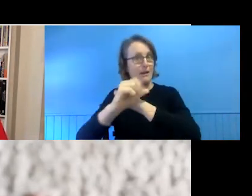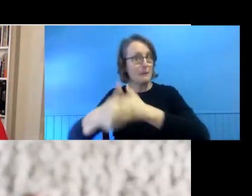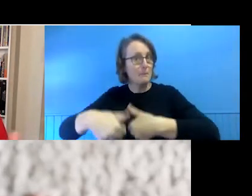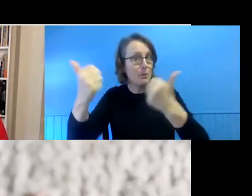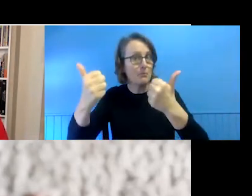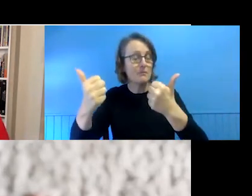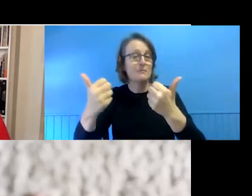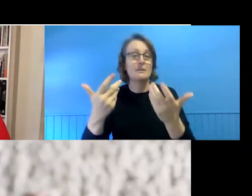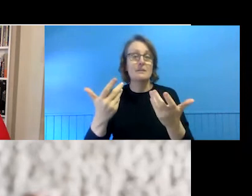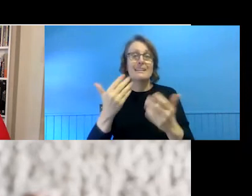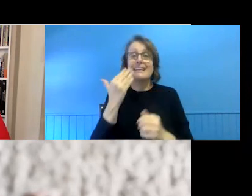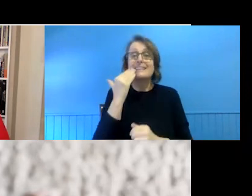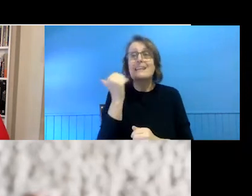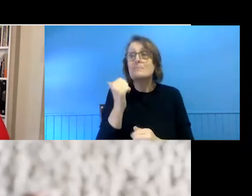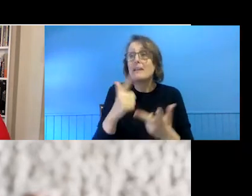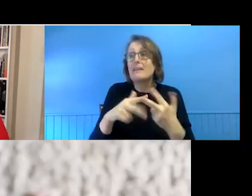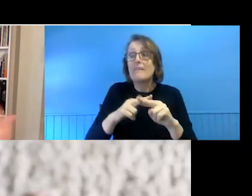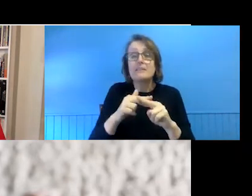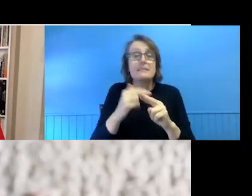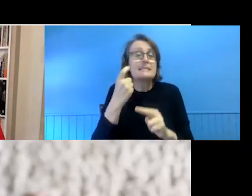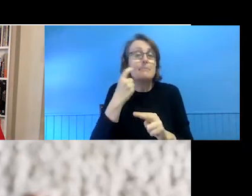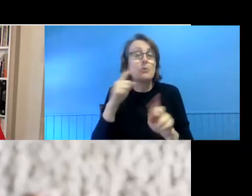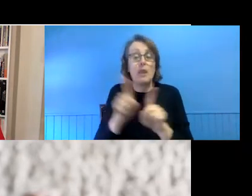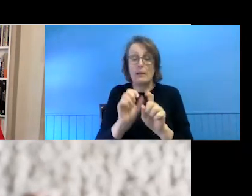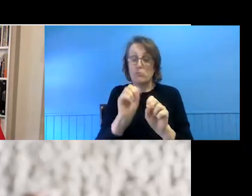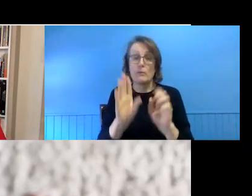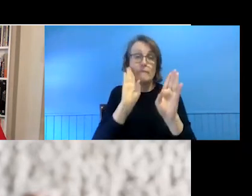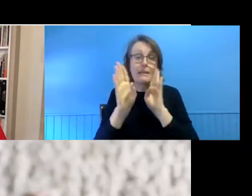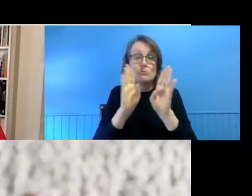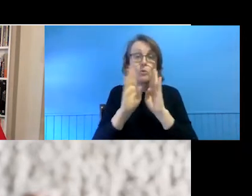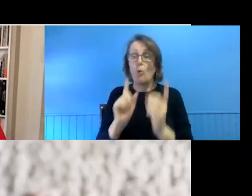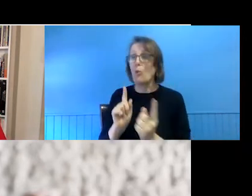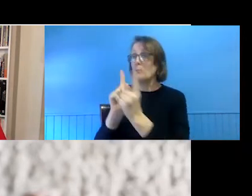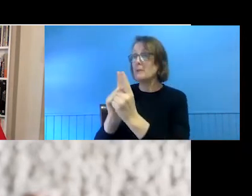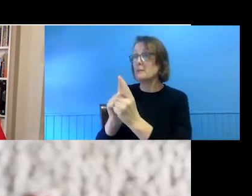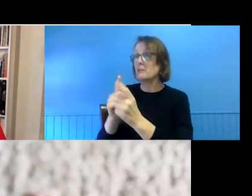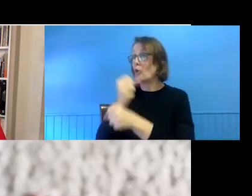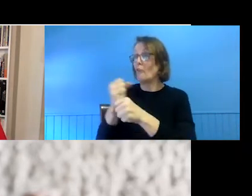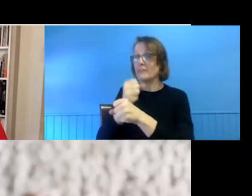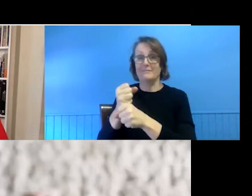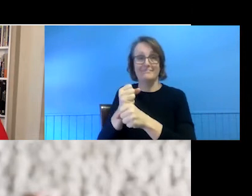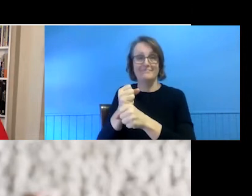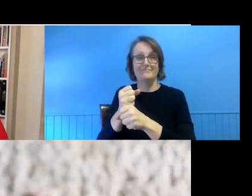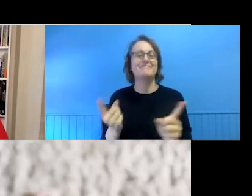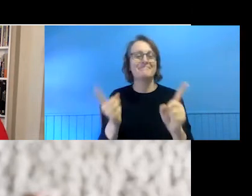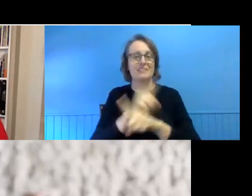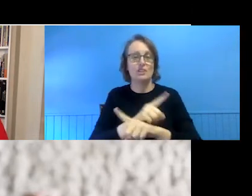it -- strategies, even if it's as simple as posting something on Facebook or having a coffee with a potential client. The next word is